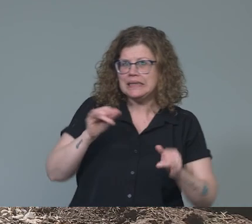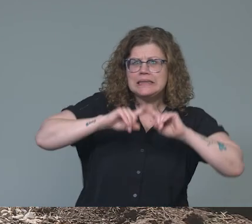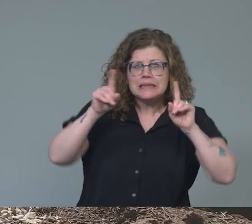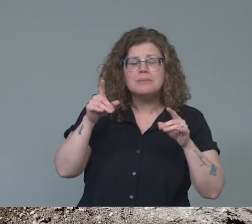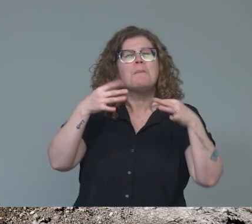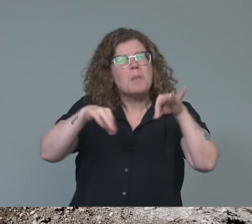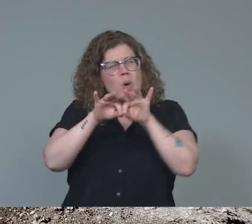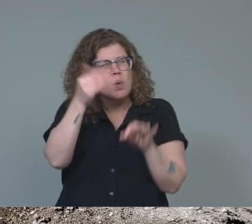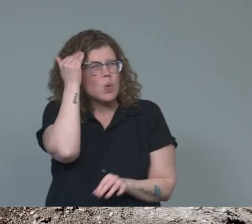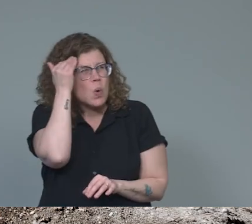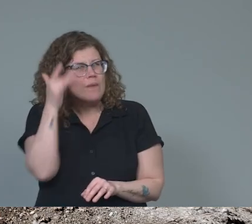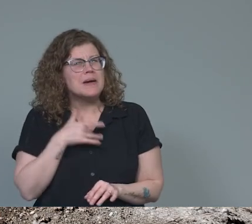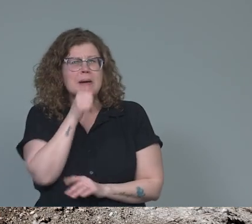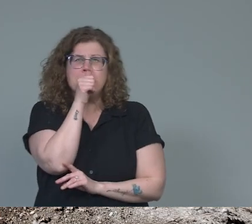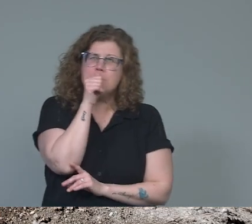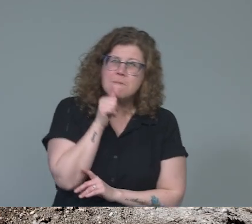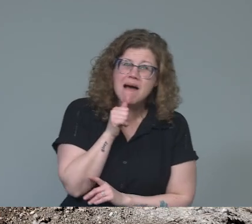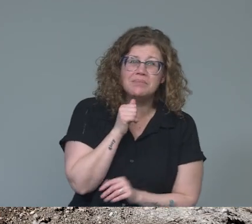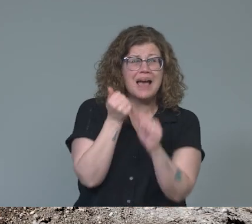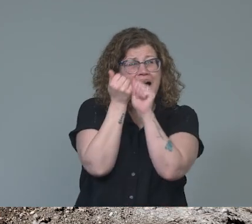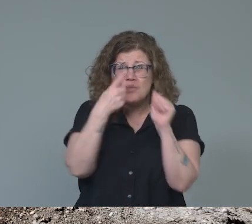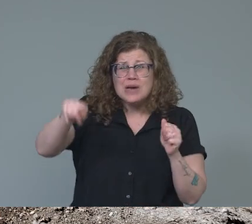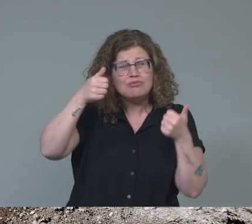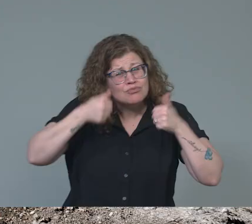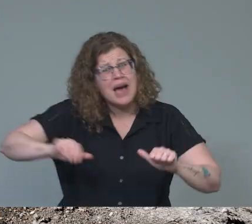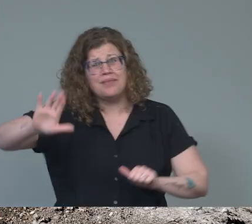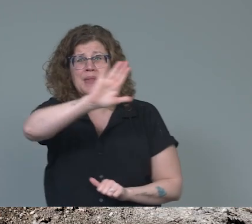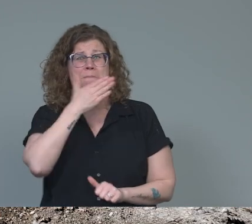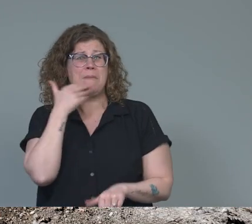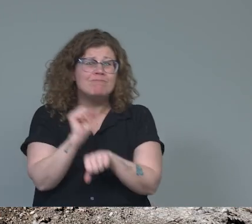very tight. So I had to play around, had to get different quotes